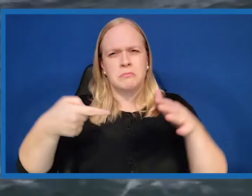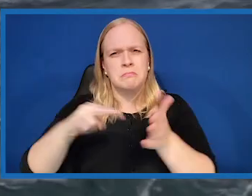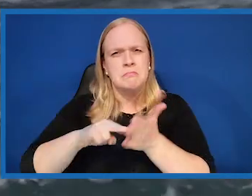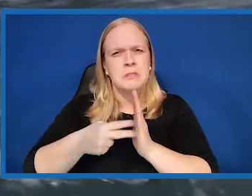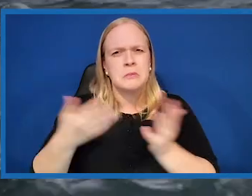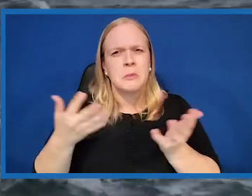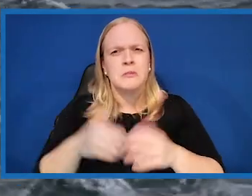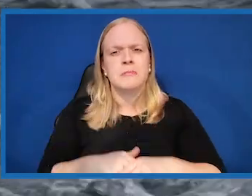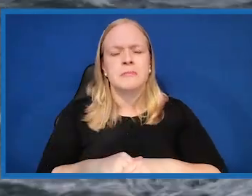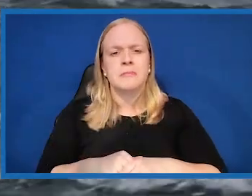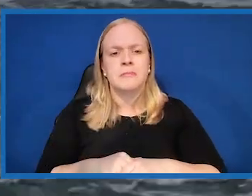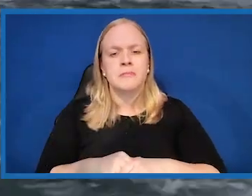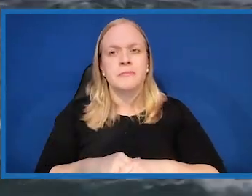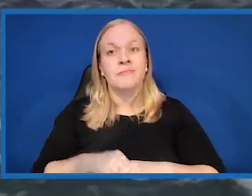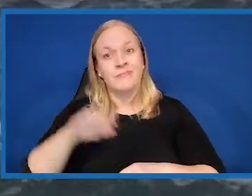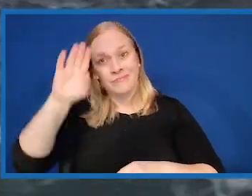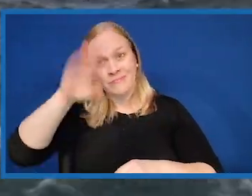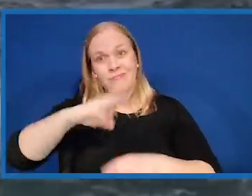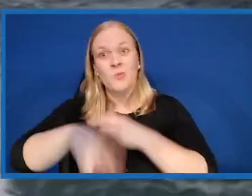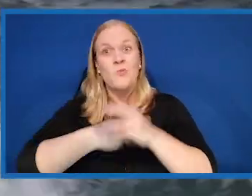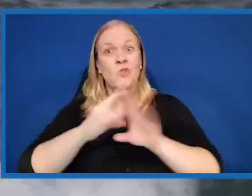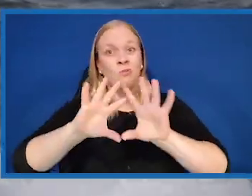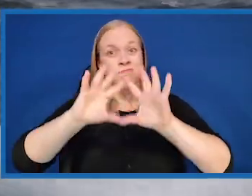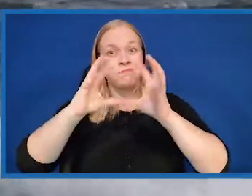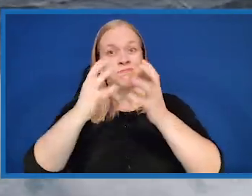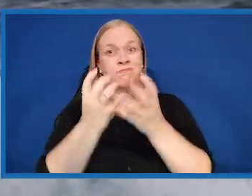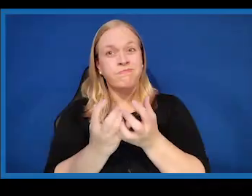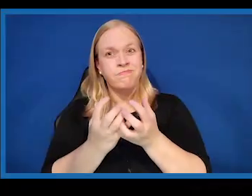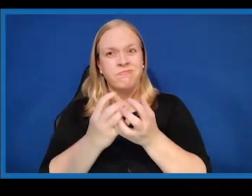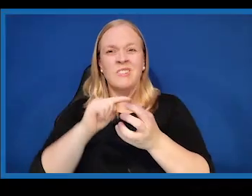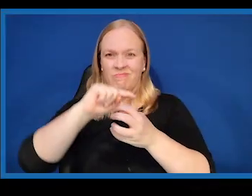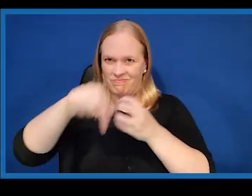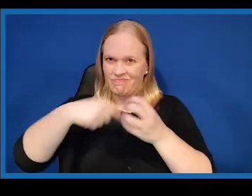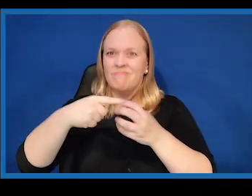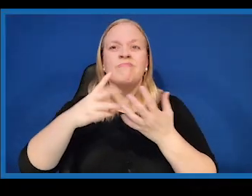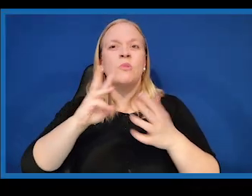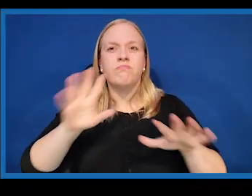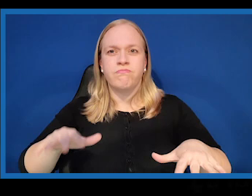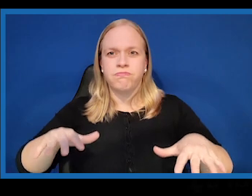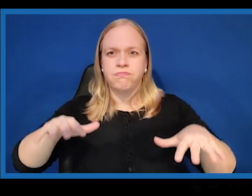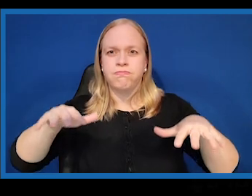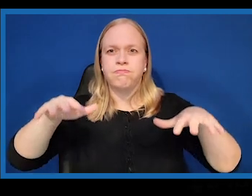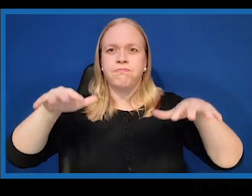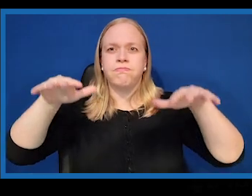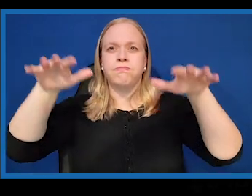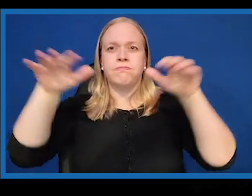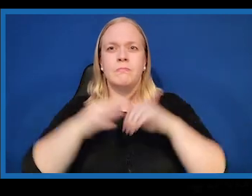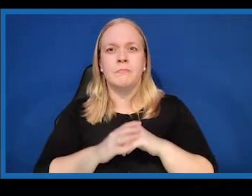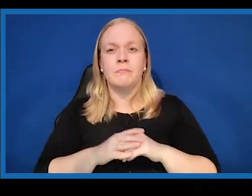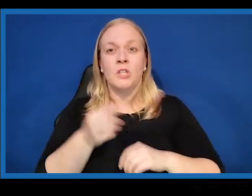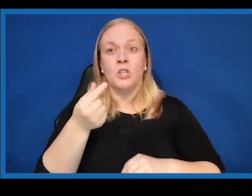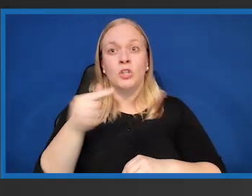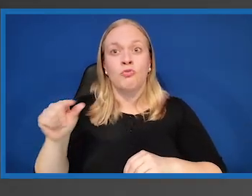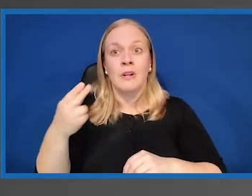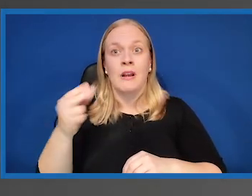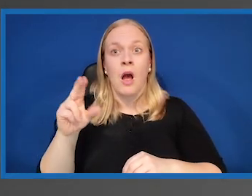AROUND THE GLOBE, SEA LEVELS ARE RISING. GREENHOUSE GAS EMISSIONS CAUSE OUR PLANET TO WARM